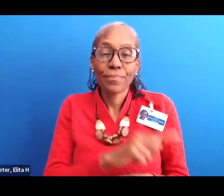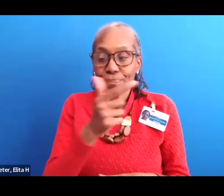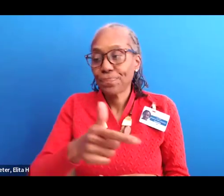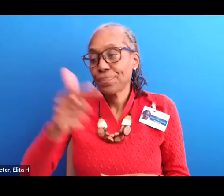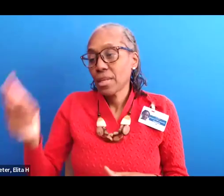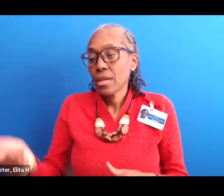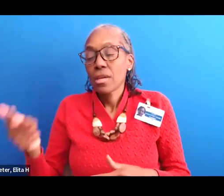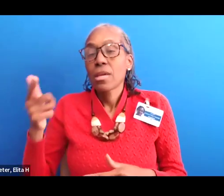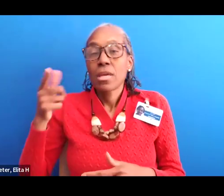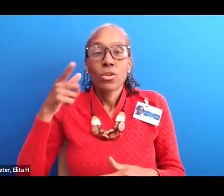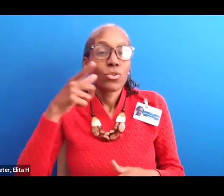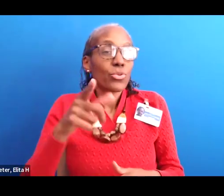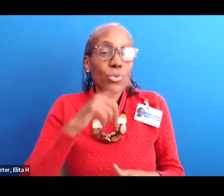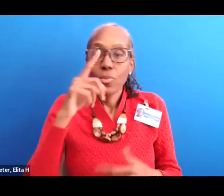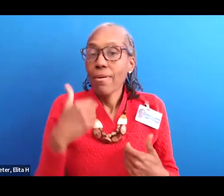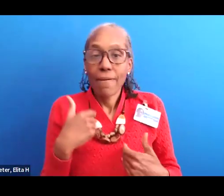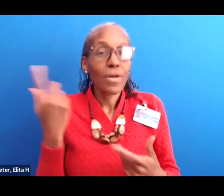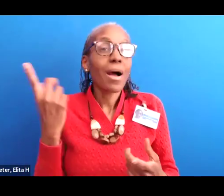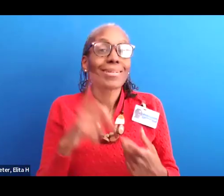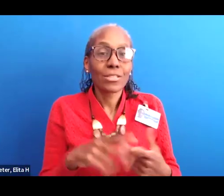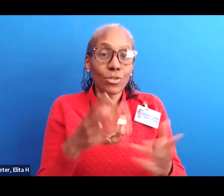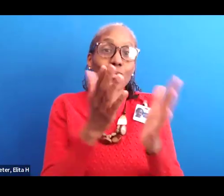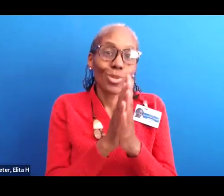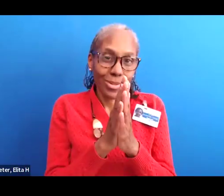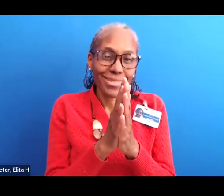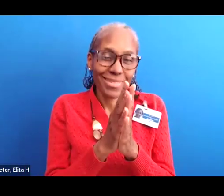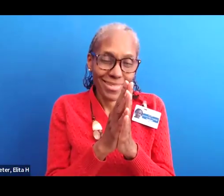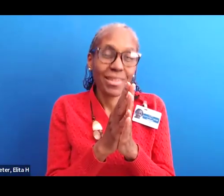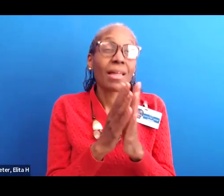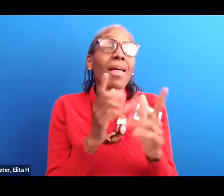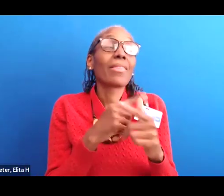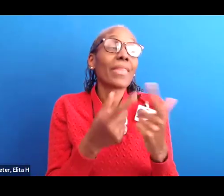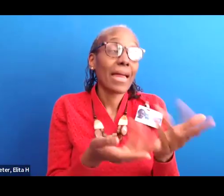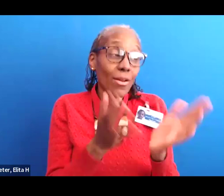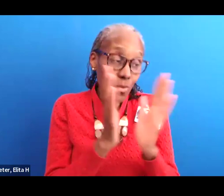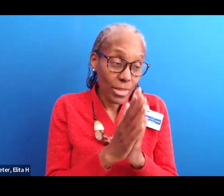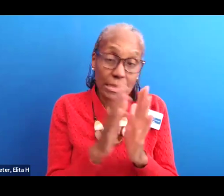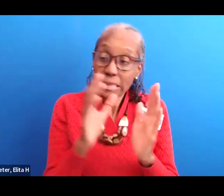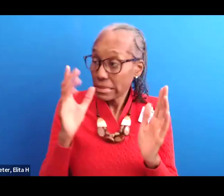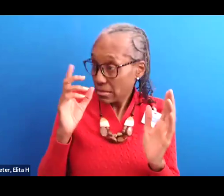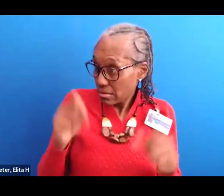Well, you don't have one until you request one. Then when you get that case manager, they can